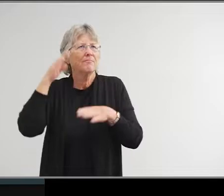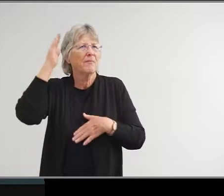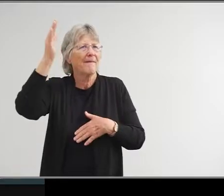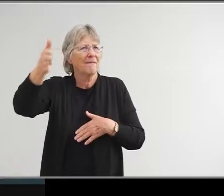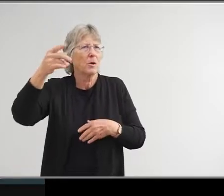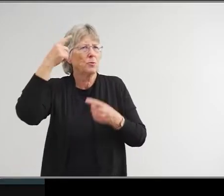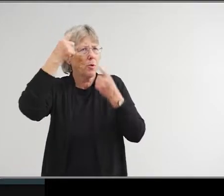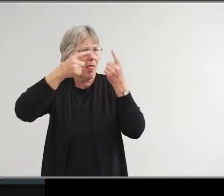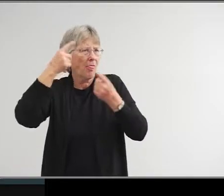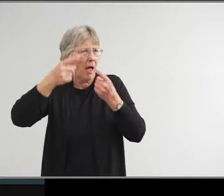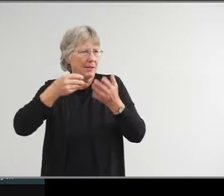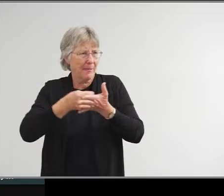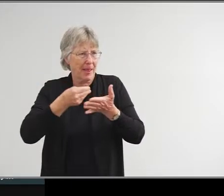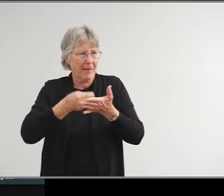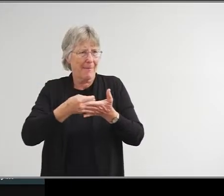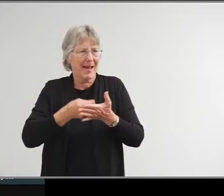Great, thank you. You're welcome.